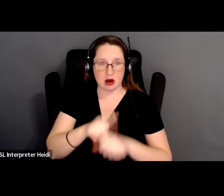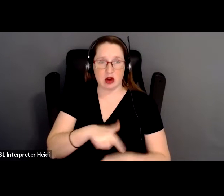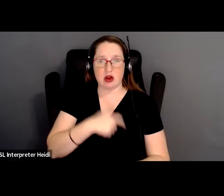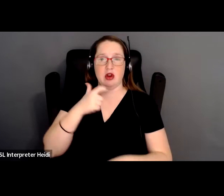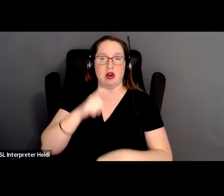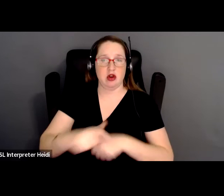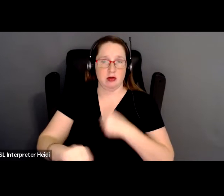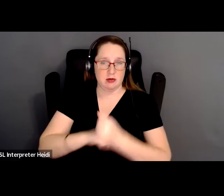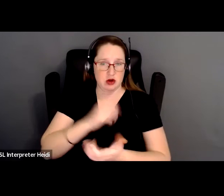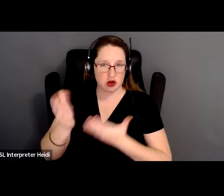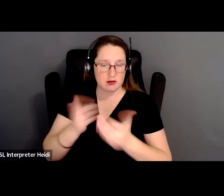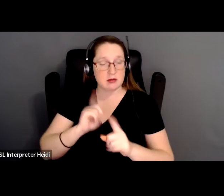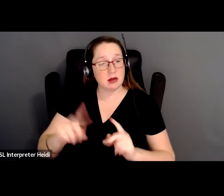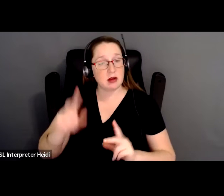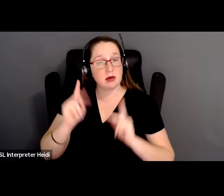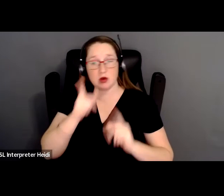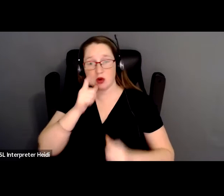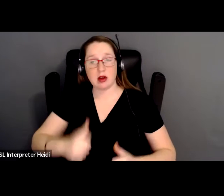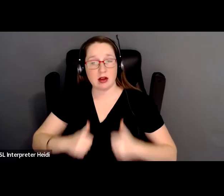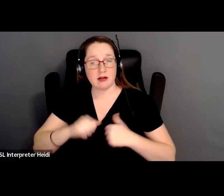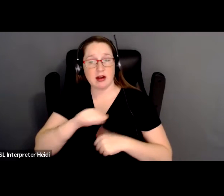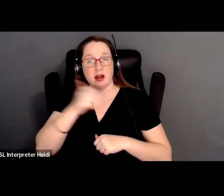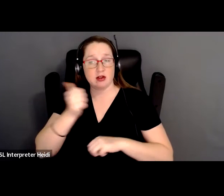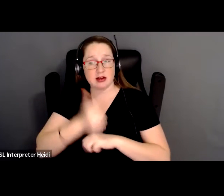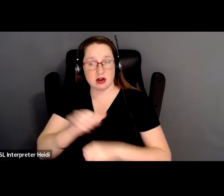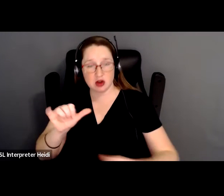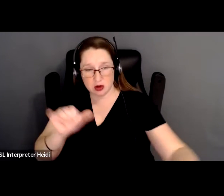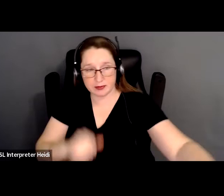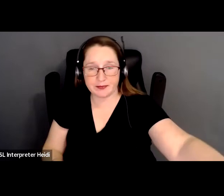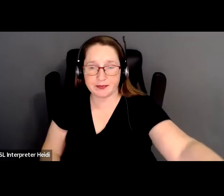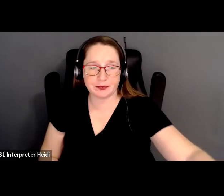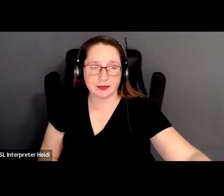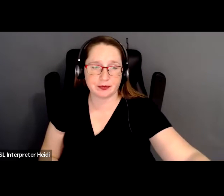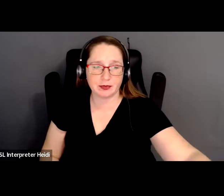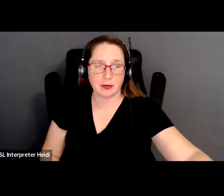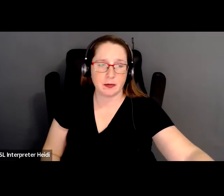But there were people who lived in other settings, including 11% who lived in their own home,